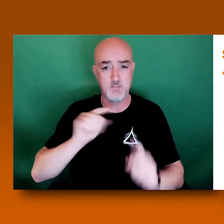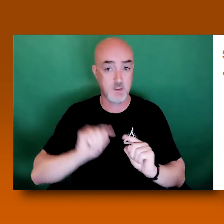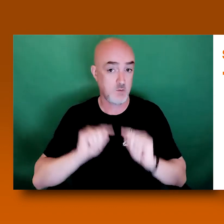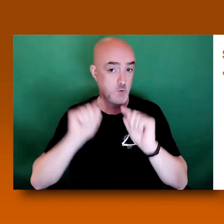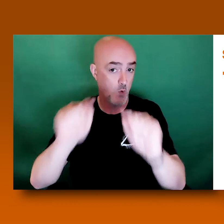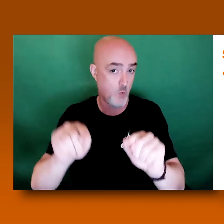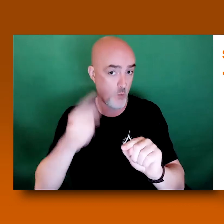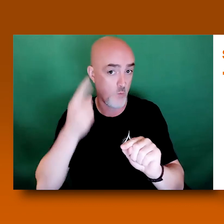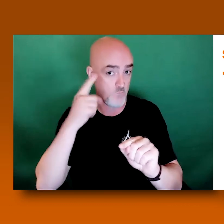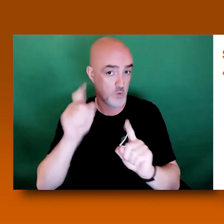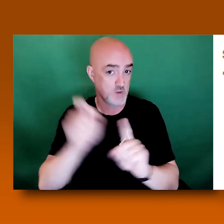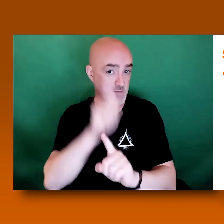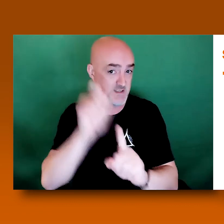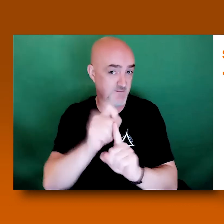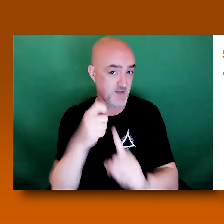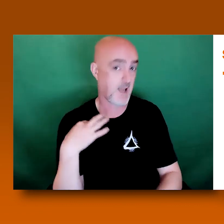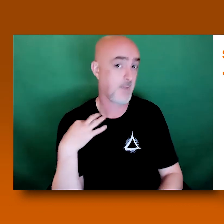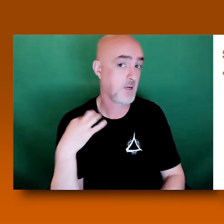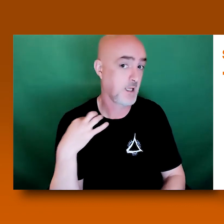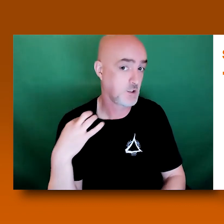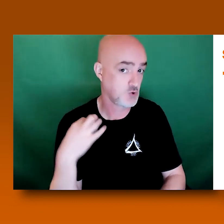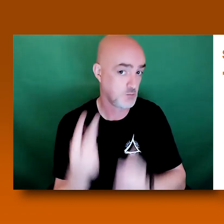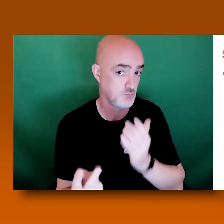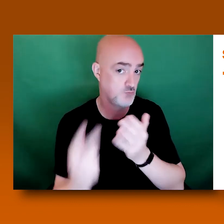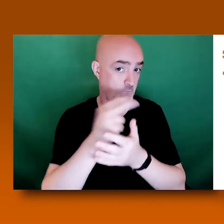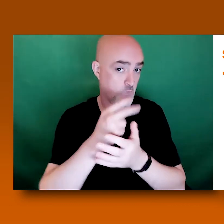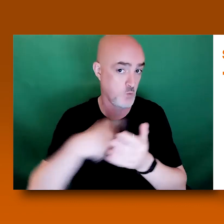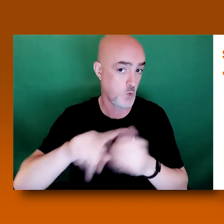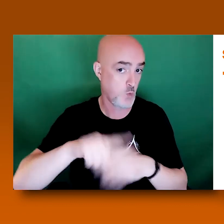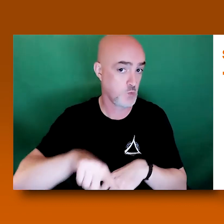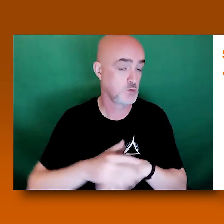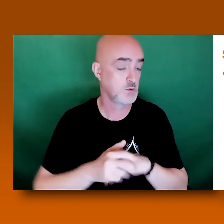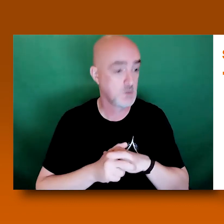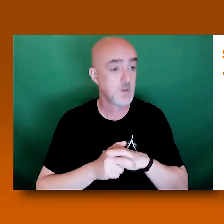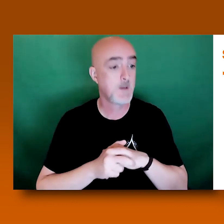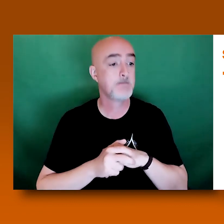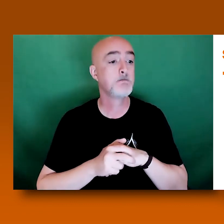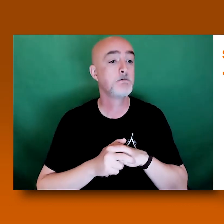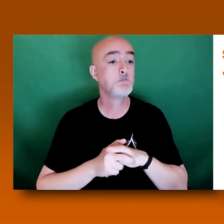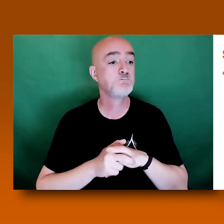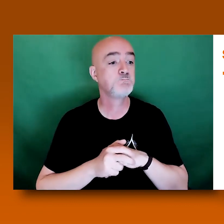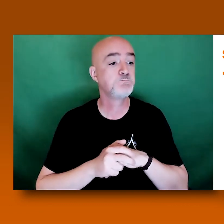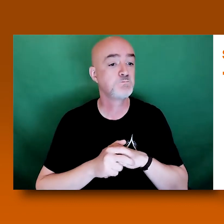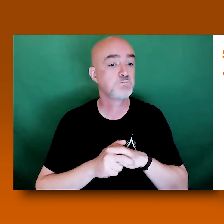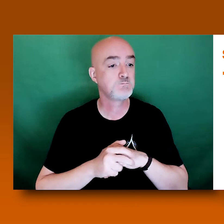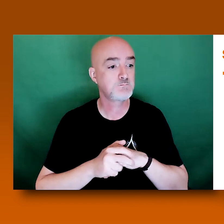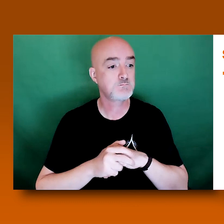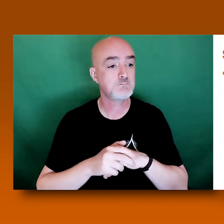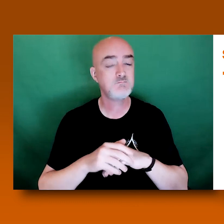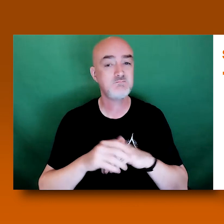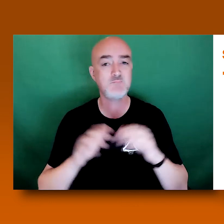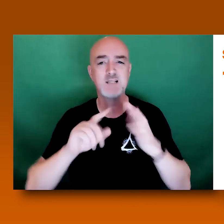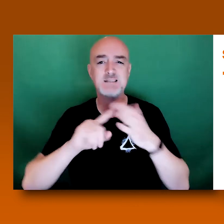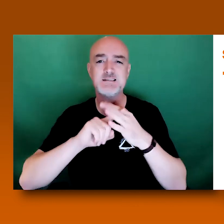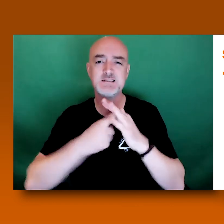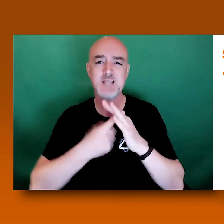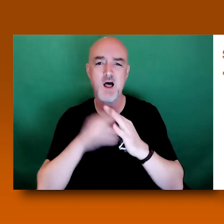one time a year, perhaps not 3, but it really will relate to, it will matter what applications they're reviewing